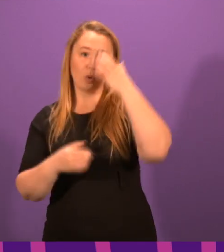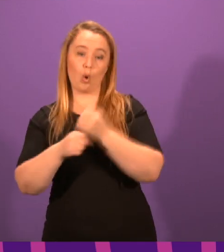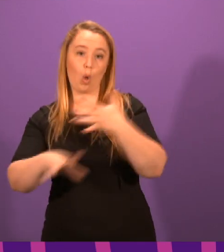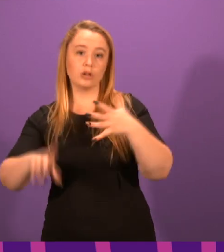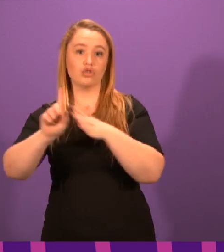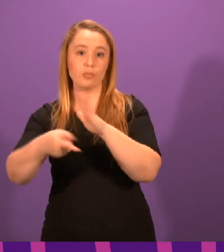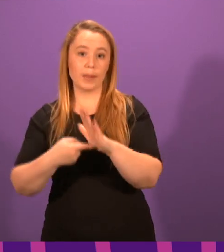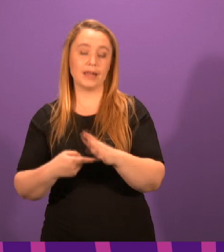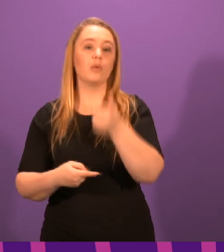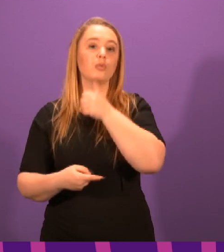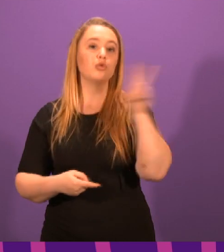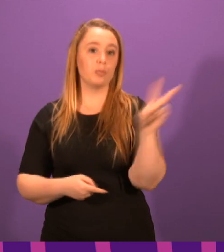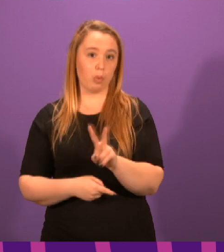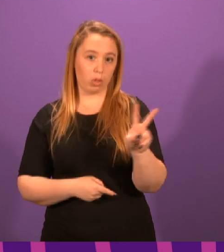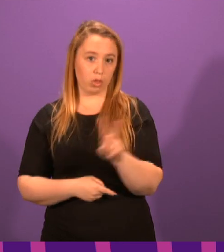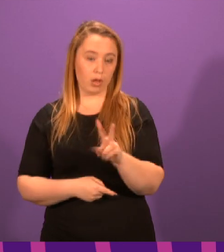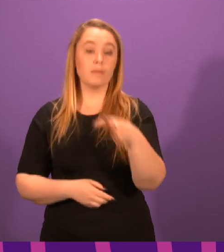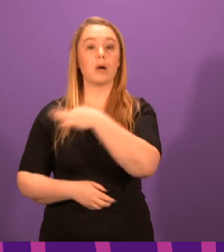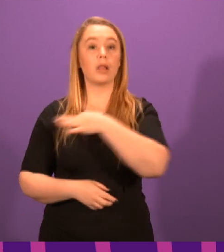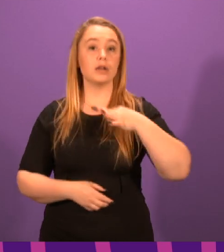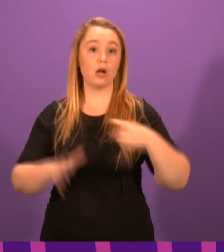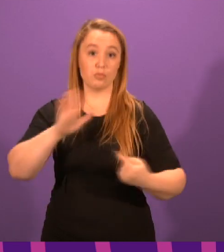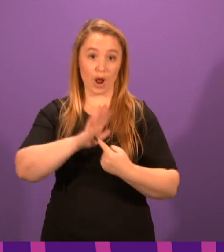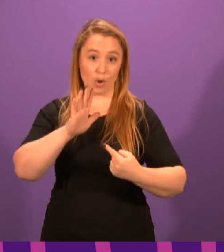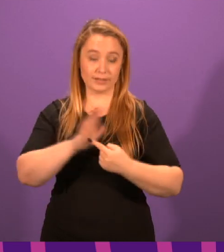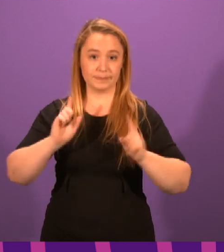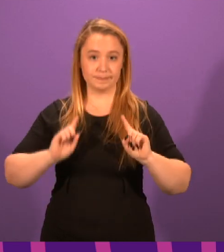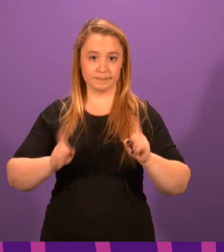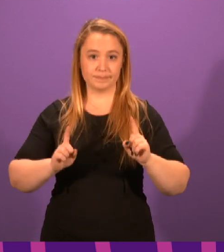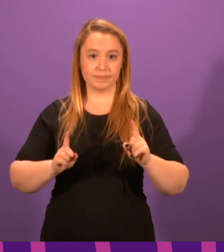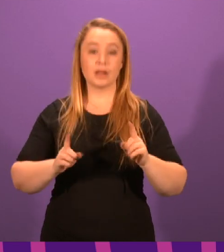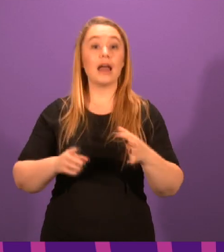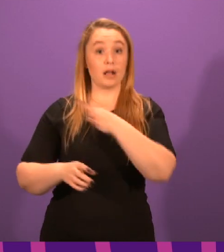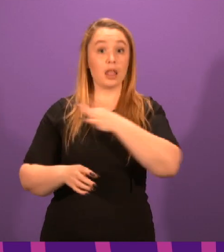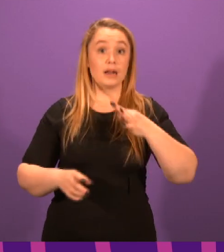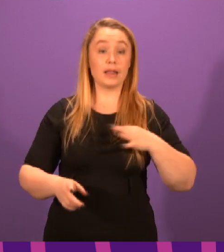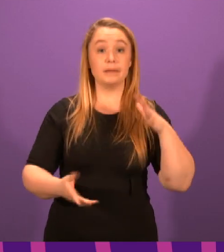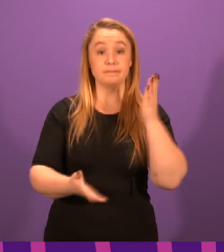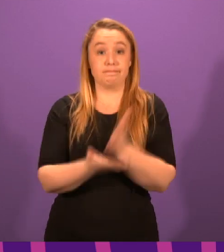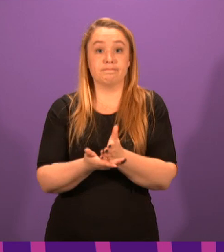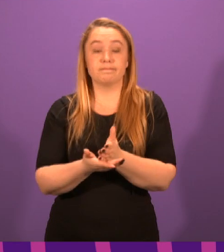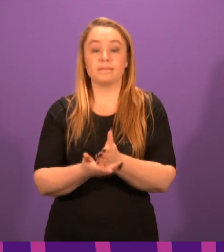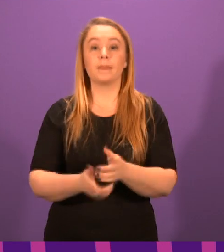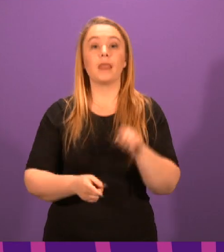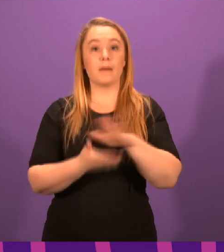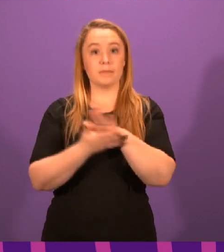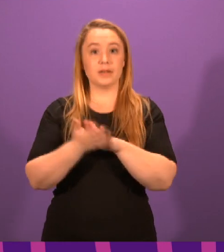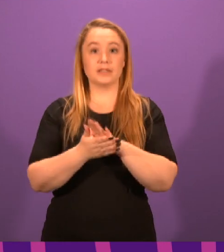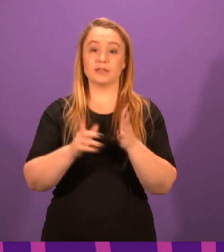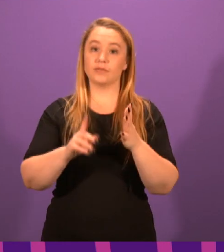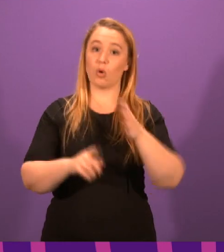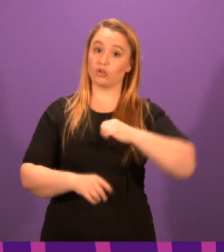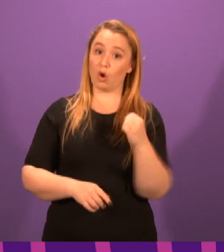In addition, clinical prioritisation will let patients across the country know what to expect,